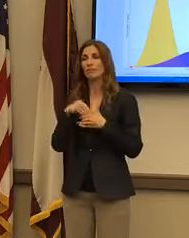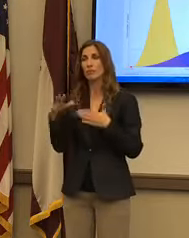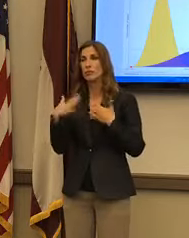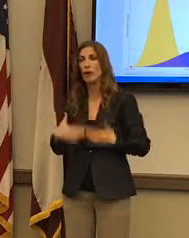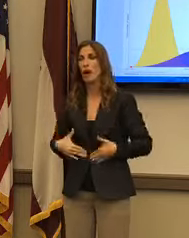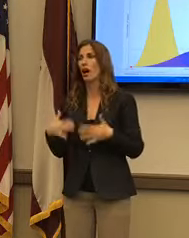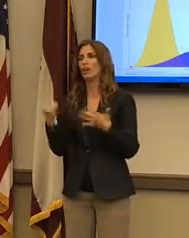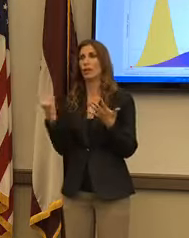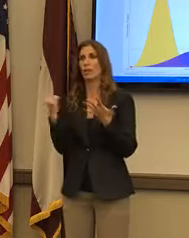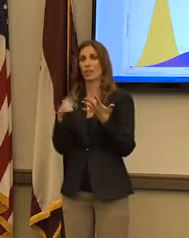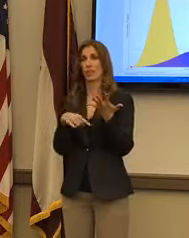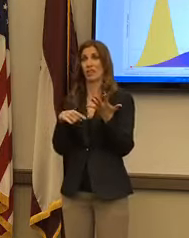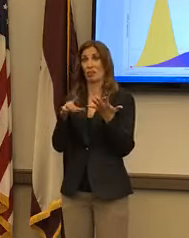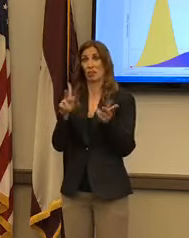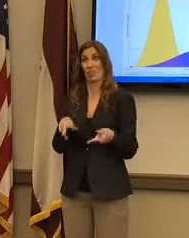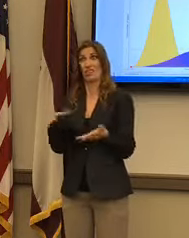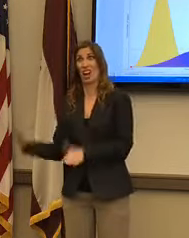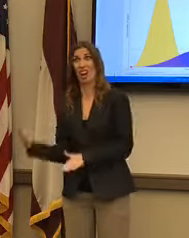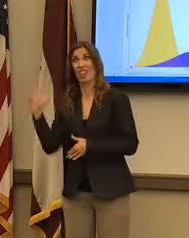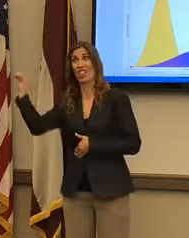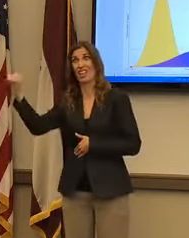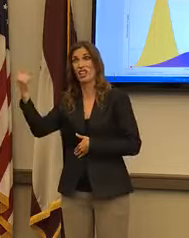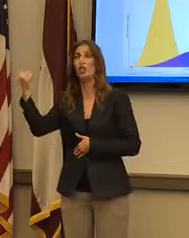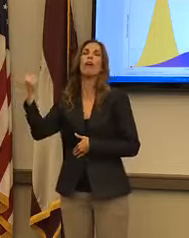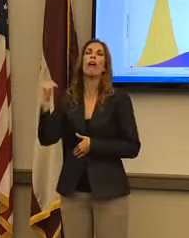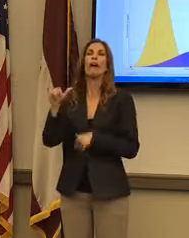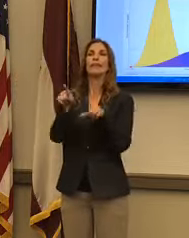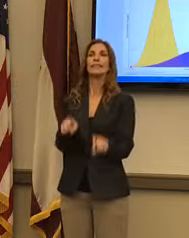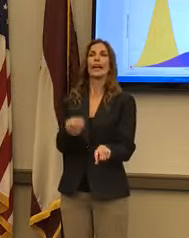sometimes even passed away and then was subsequently tested and found to be